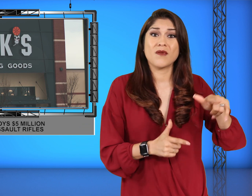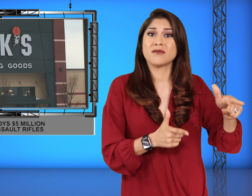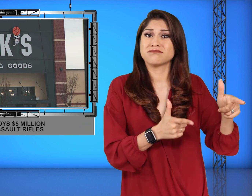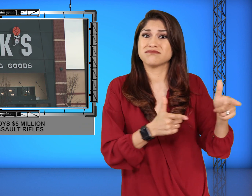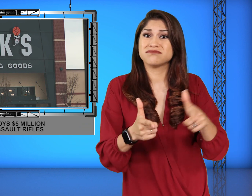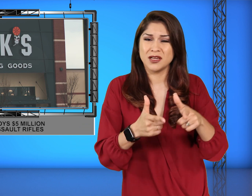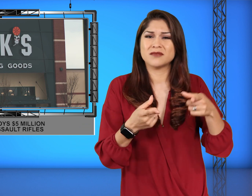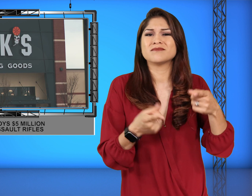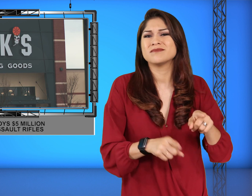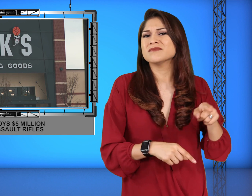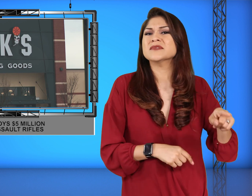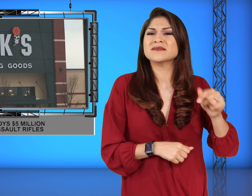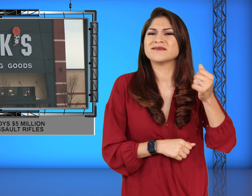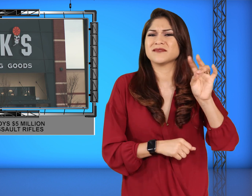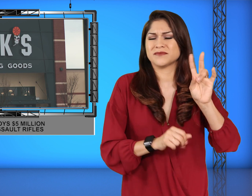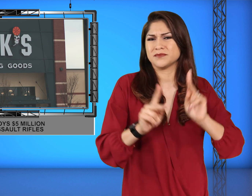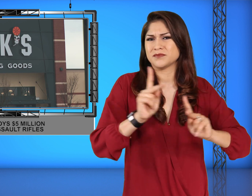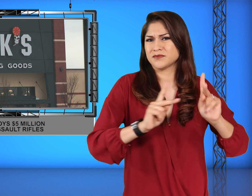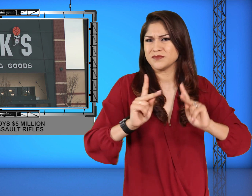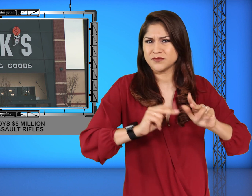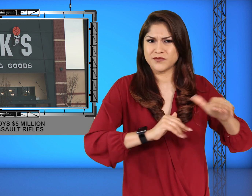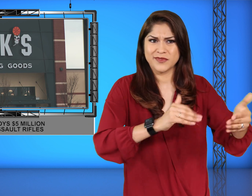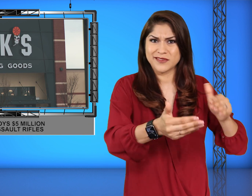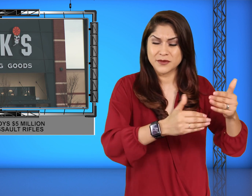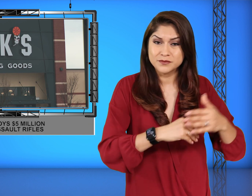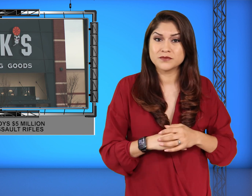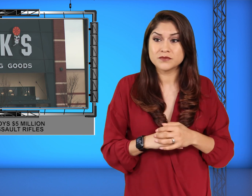The shooting left 17 people dead.